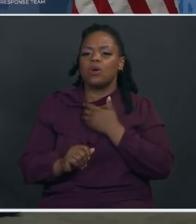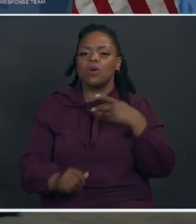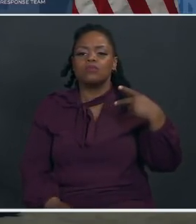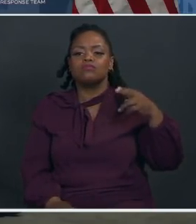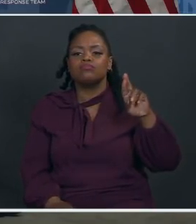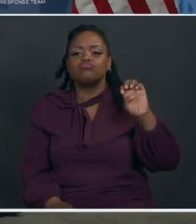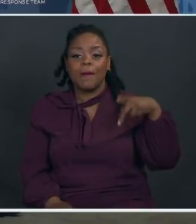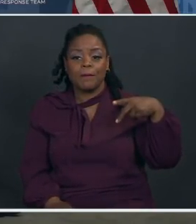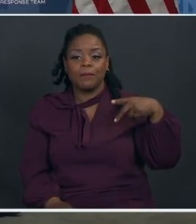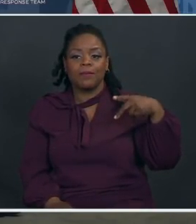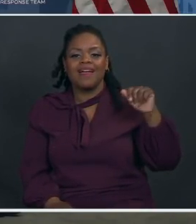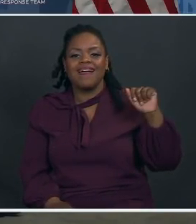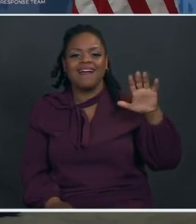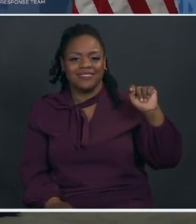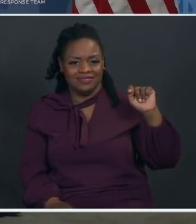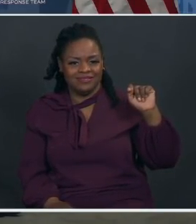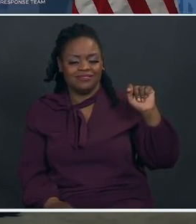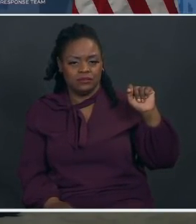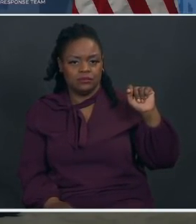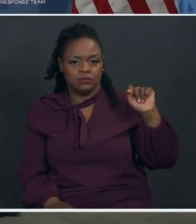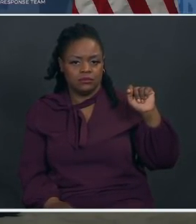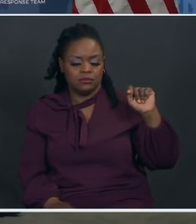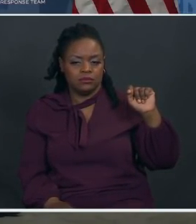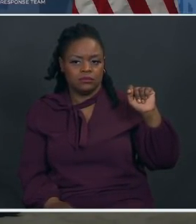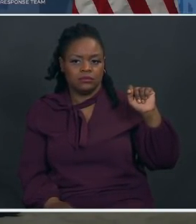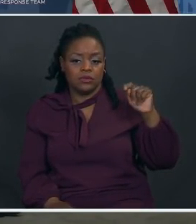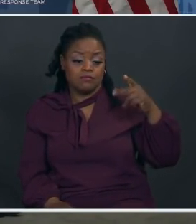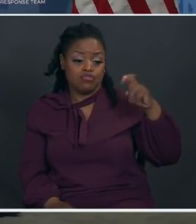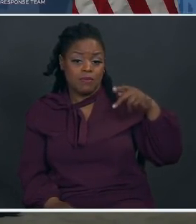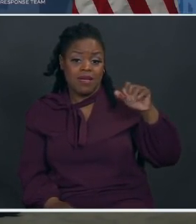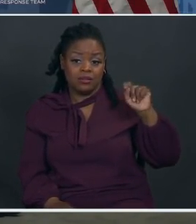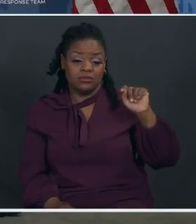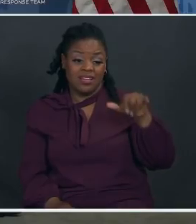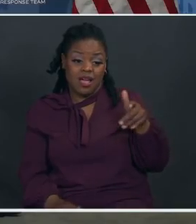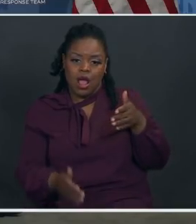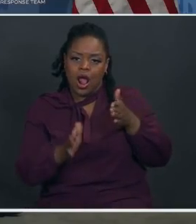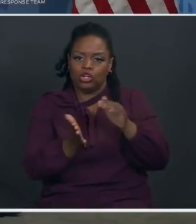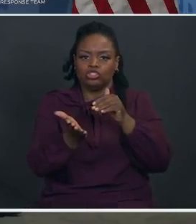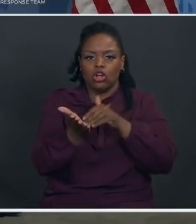They're going to amend it to permit retired doctors and nurses to administer shocks